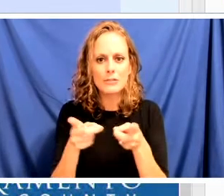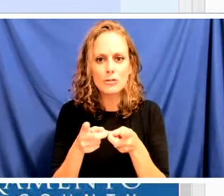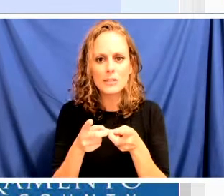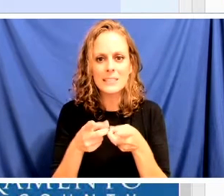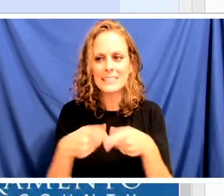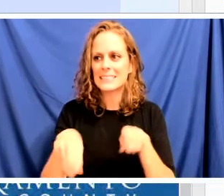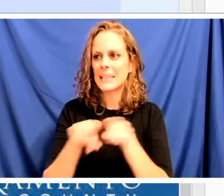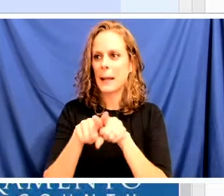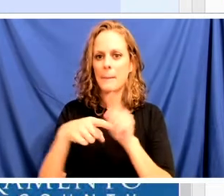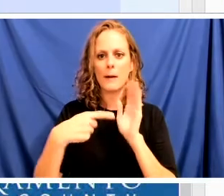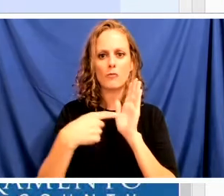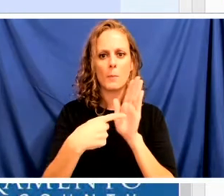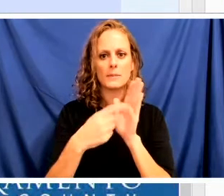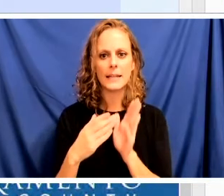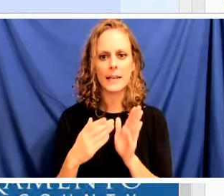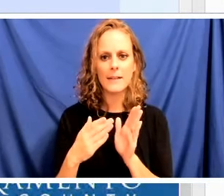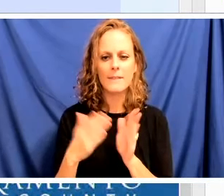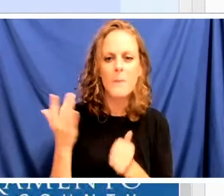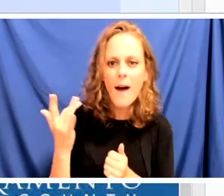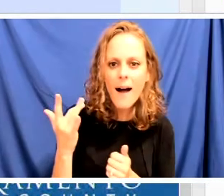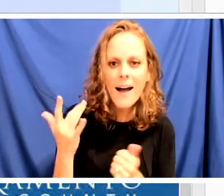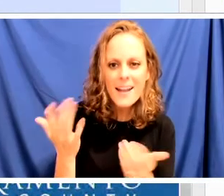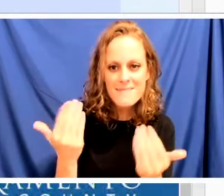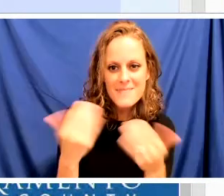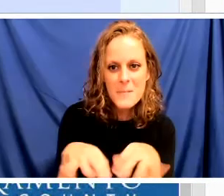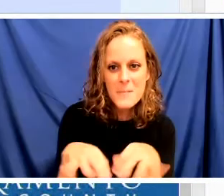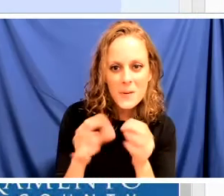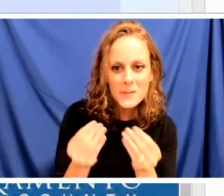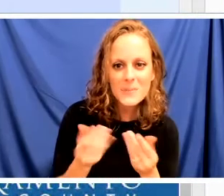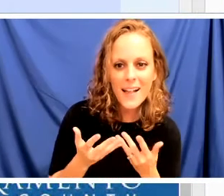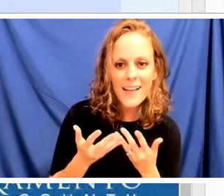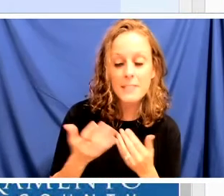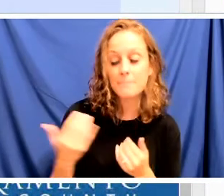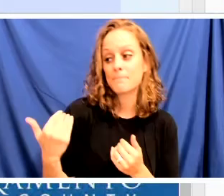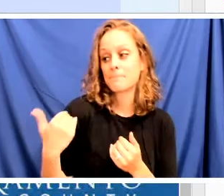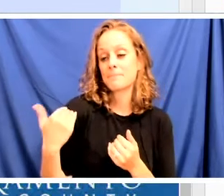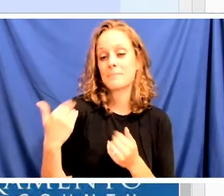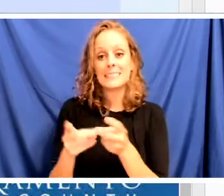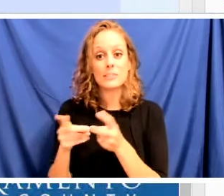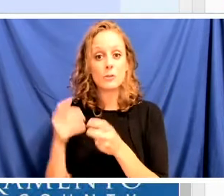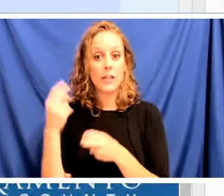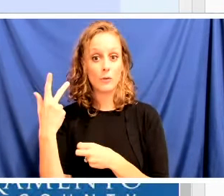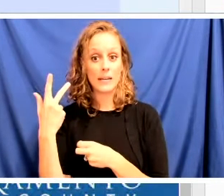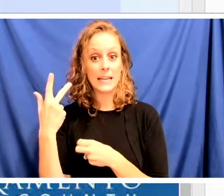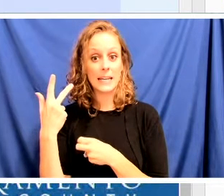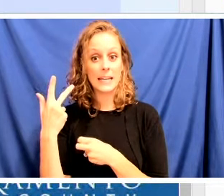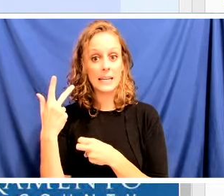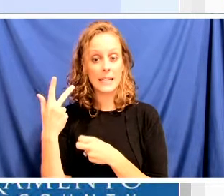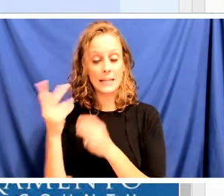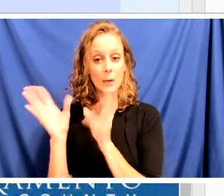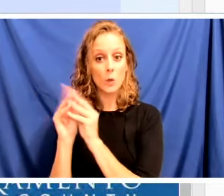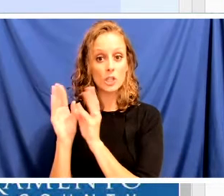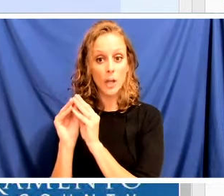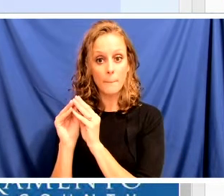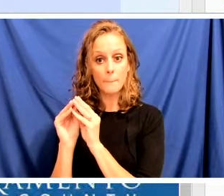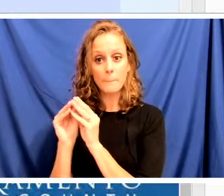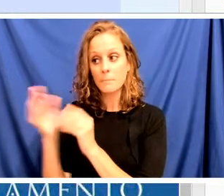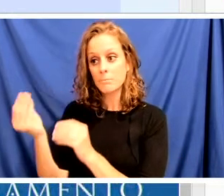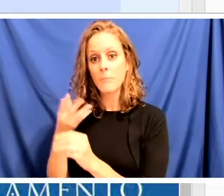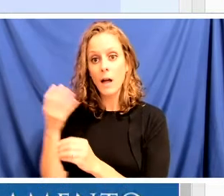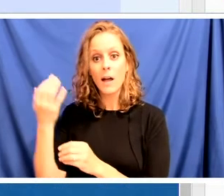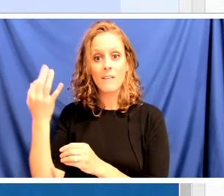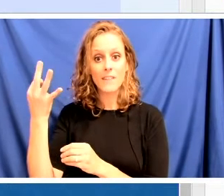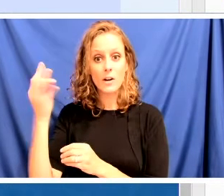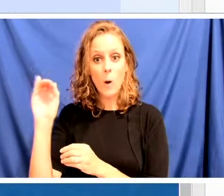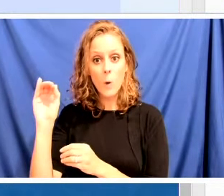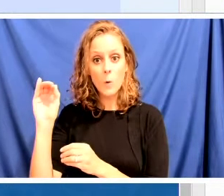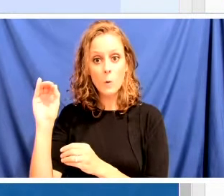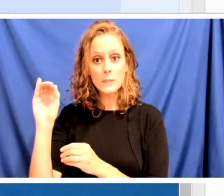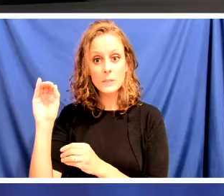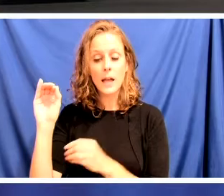Something I learned from our district three workshop was how fair oaks actually has a close bond with gold river and I didn't realize that I guess through.